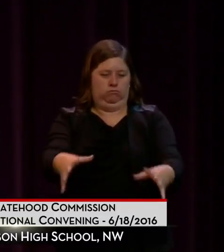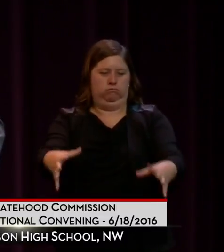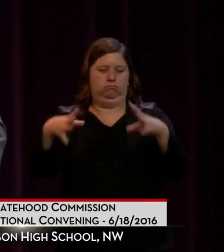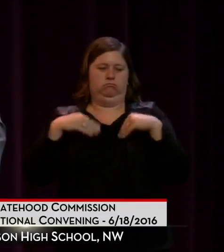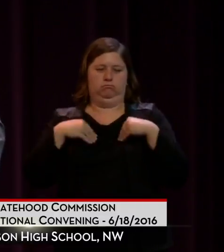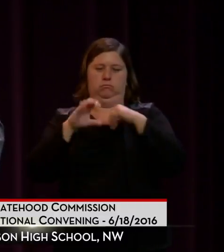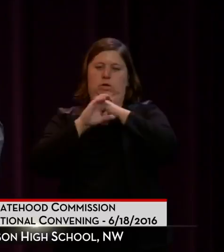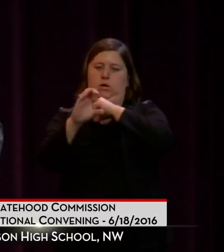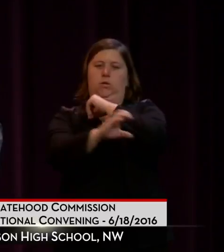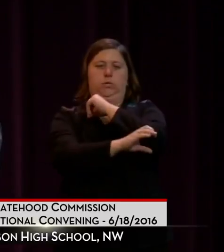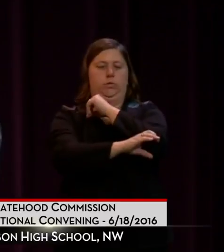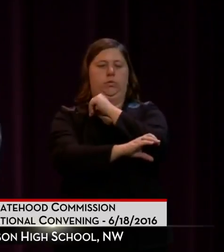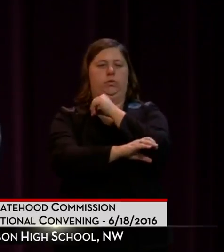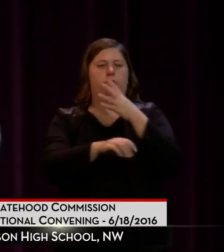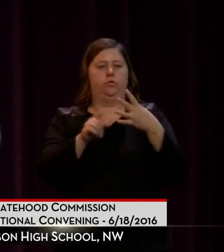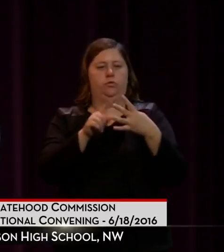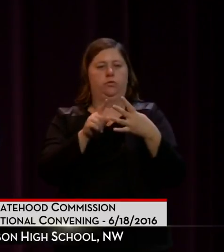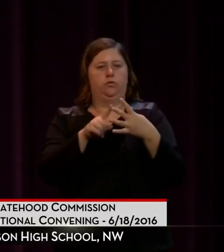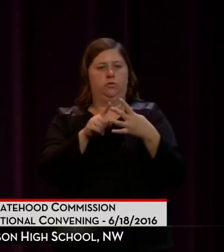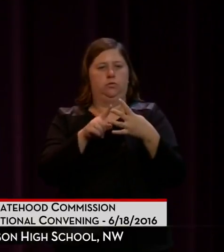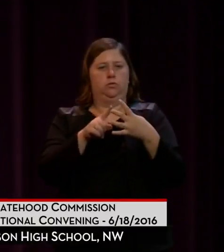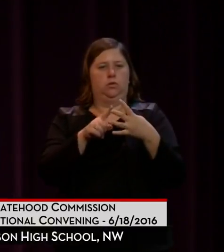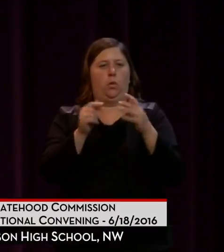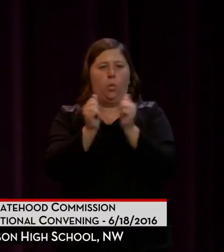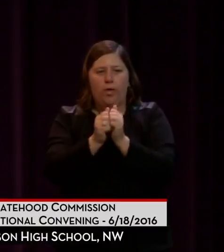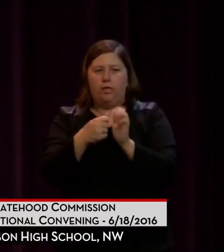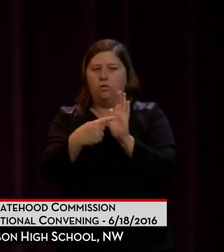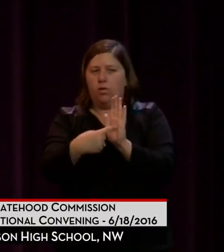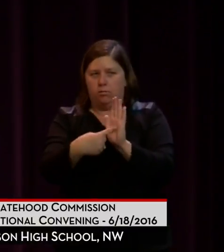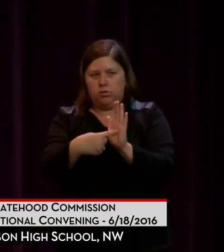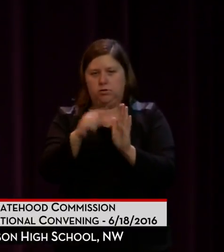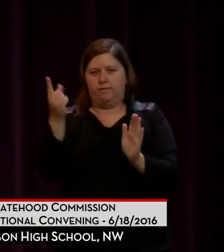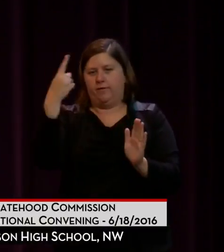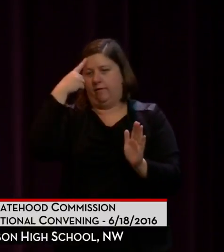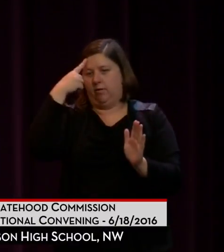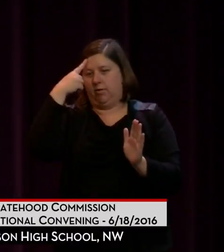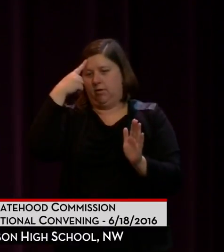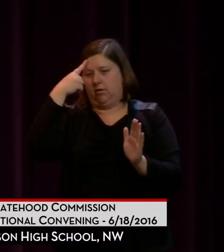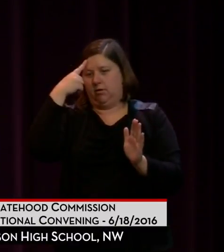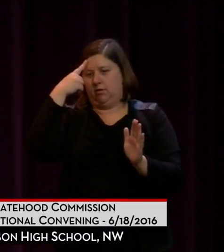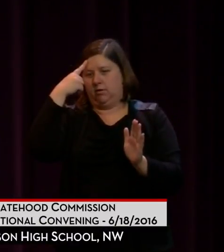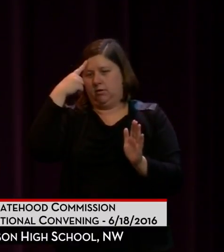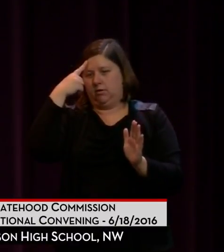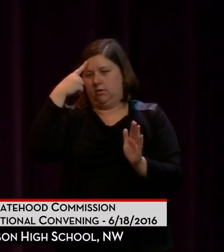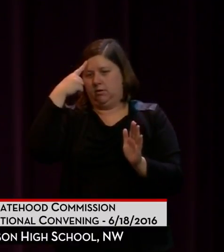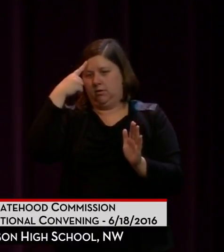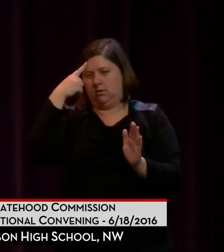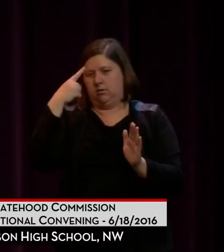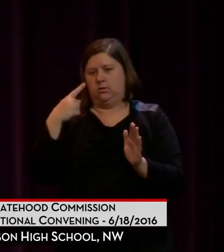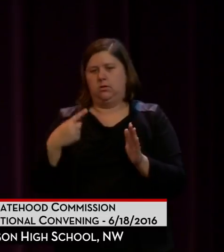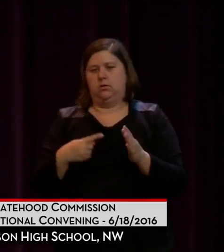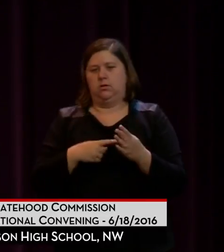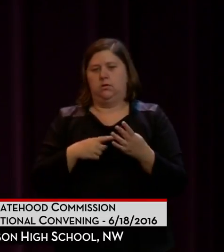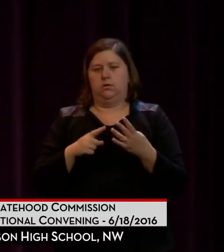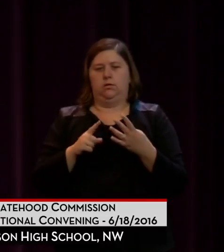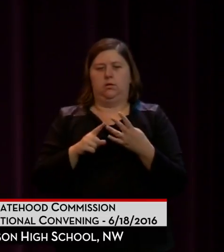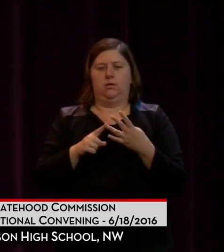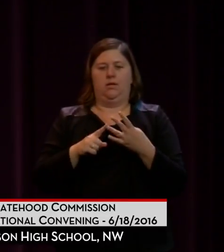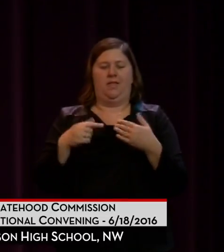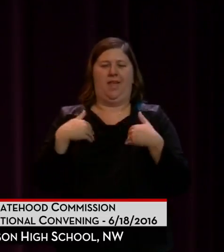IS -- THAT HAS A REPRESENTATIVE FORM OF GOVERNMENT. THEY HAVE LEGAL BOUNDARIES THAT THEY'VE ESTABLISHED AND WE'VE